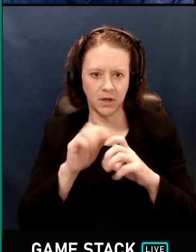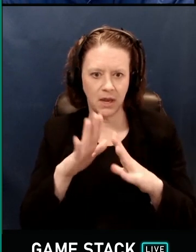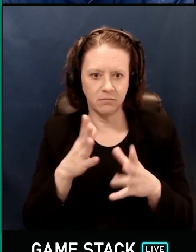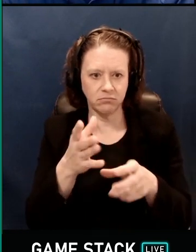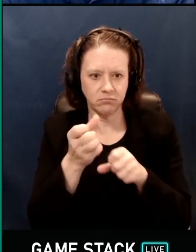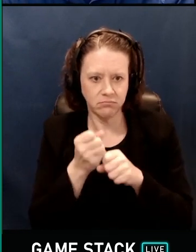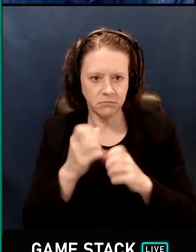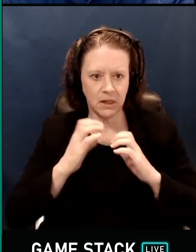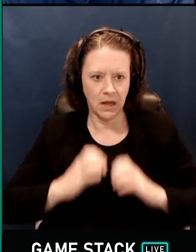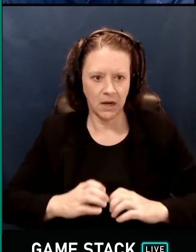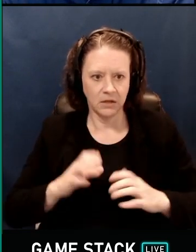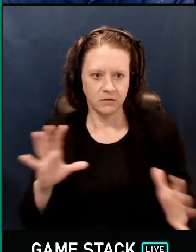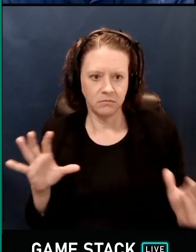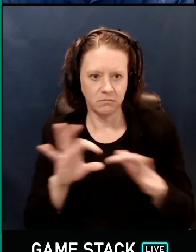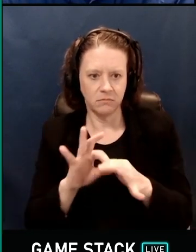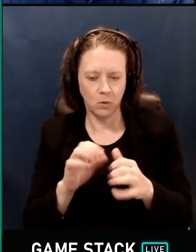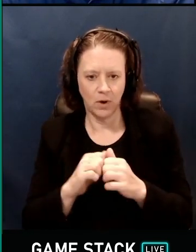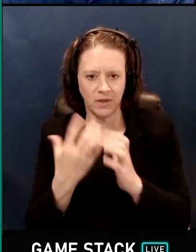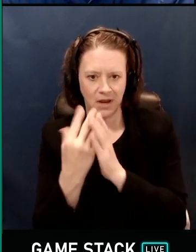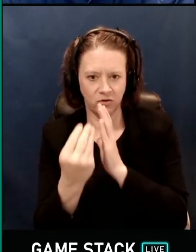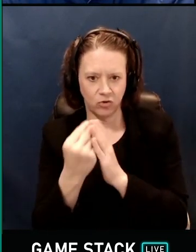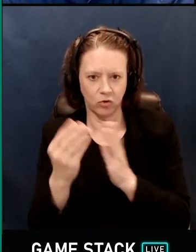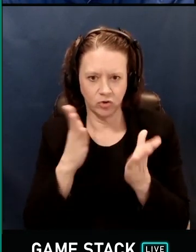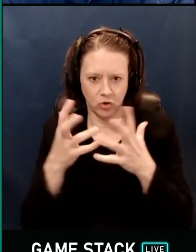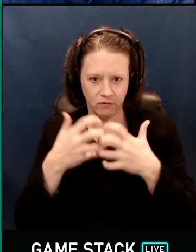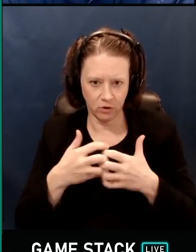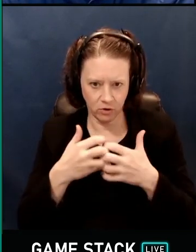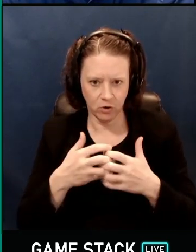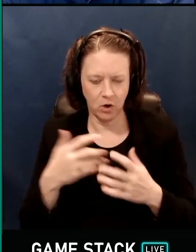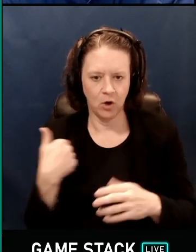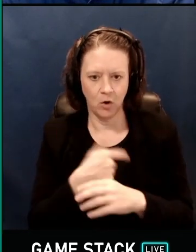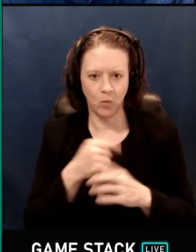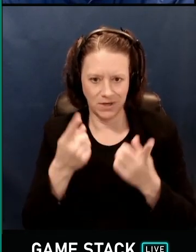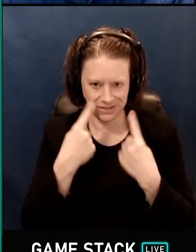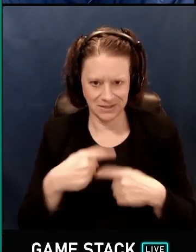In this way, we successfully expose the license server to